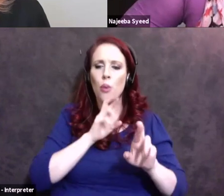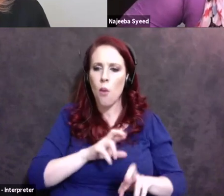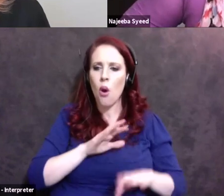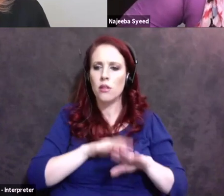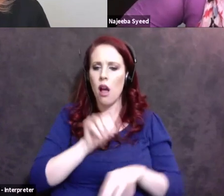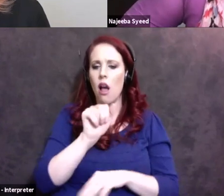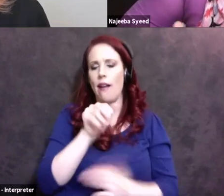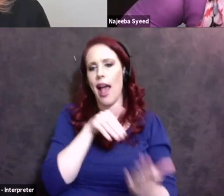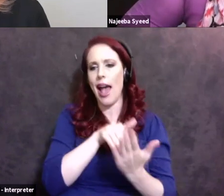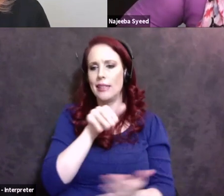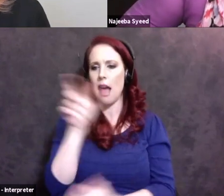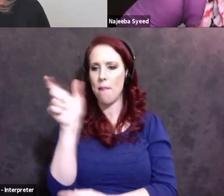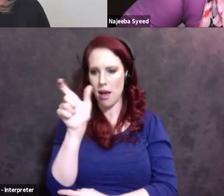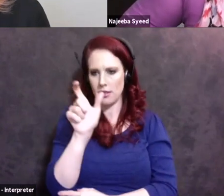currency and became popular.